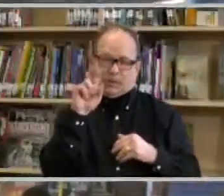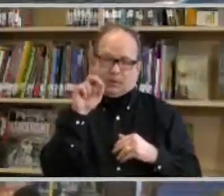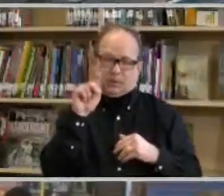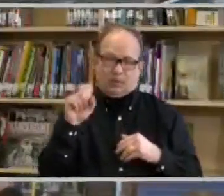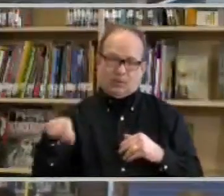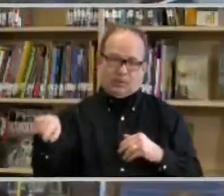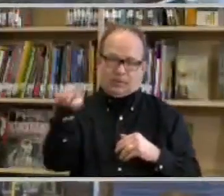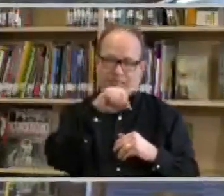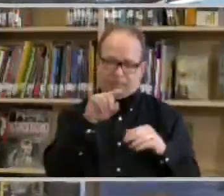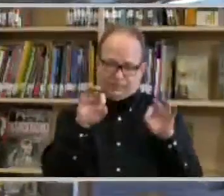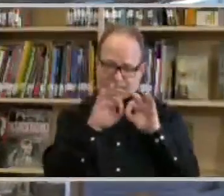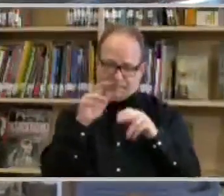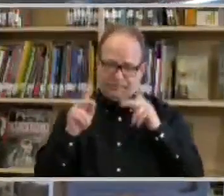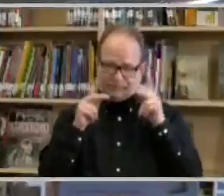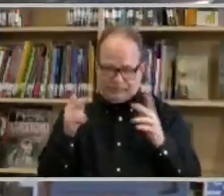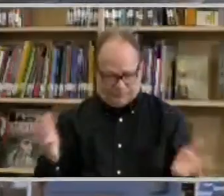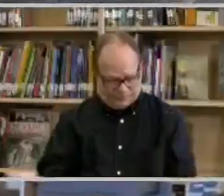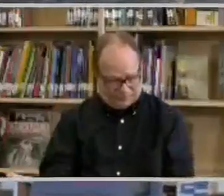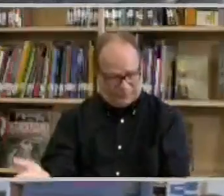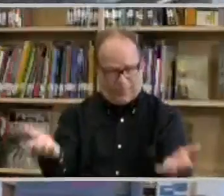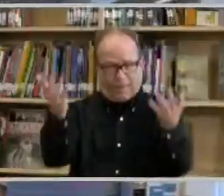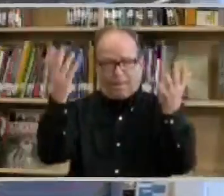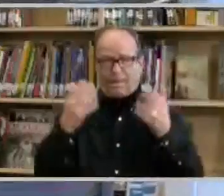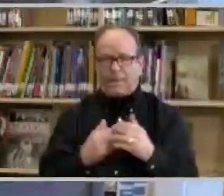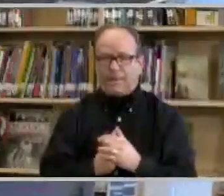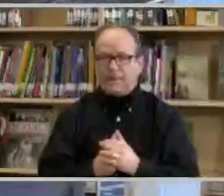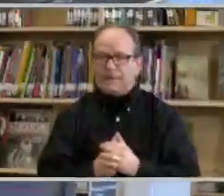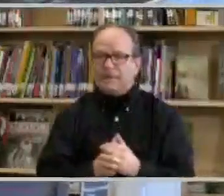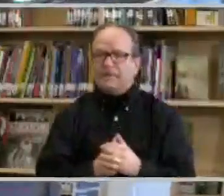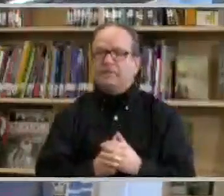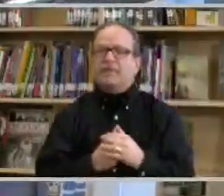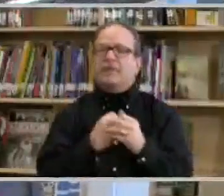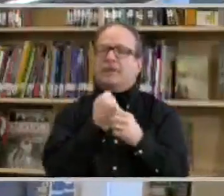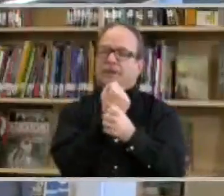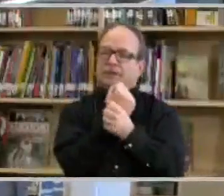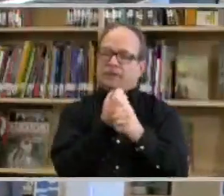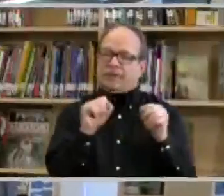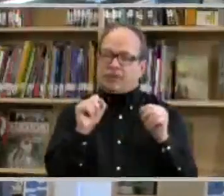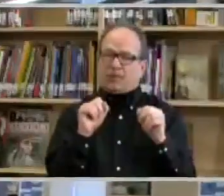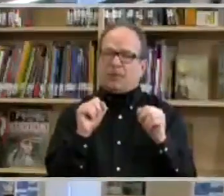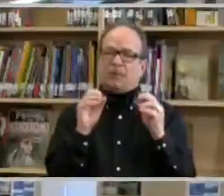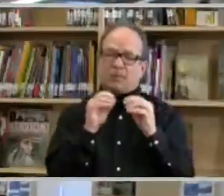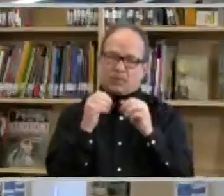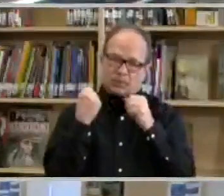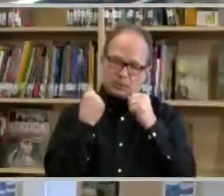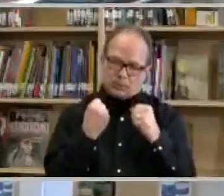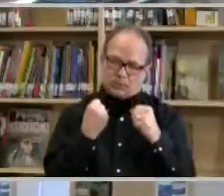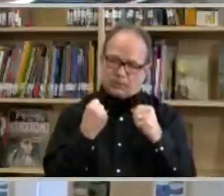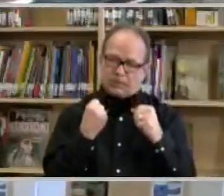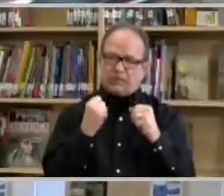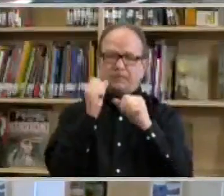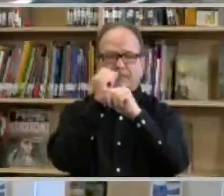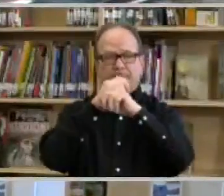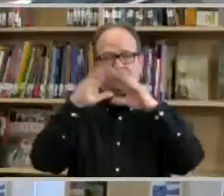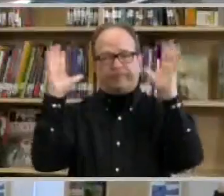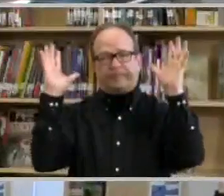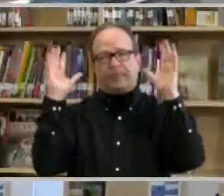GRASSROOTS LEVEL AND ONE THING THAT WE WERE ABLE TO DO AS PART